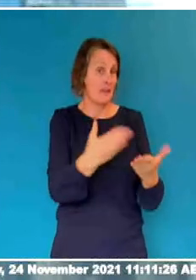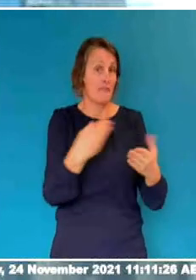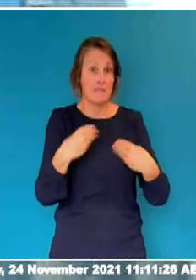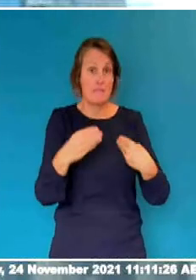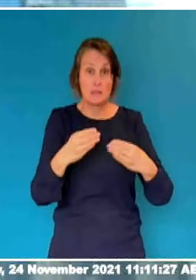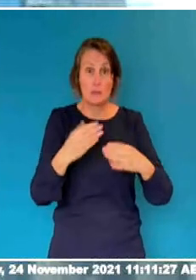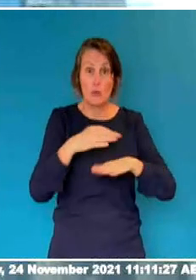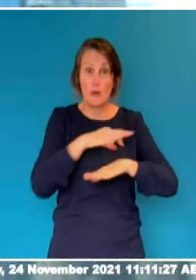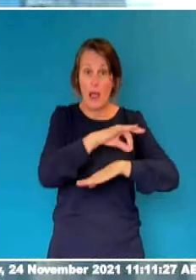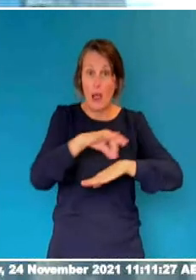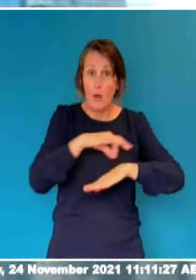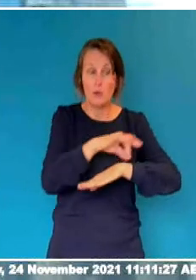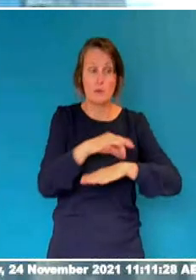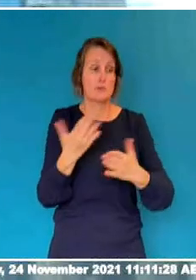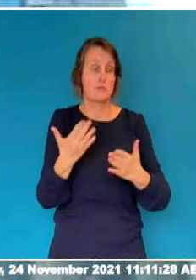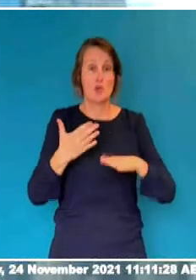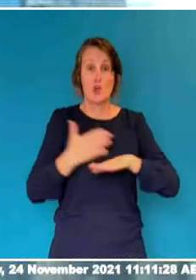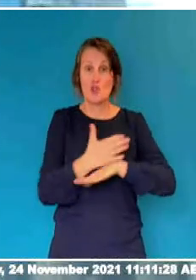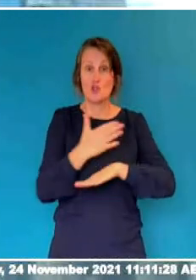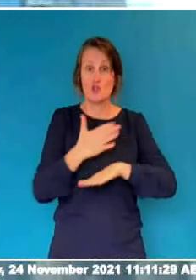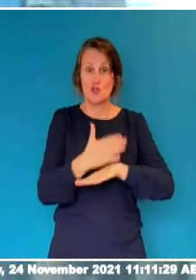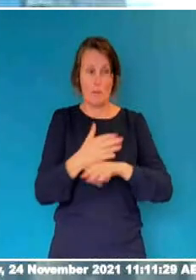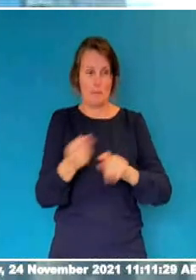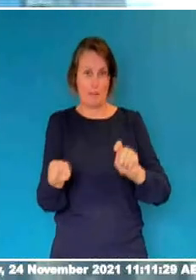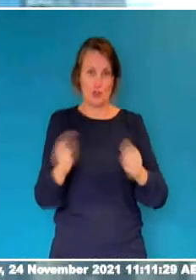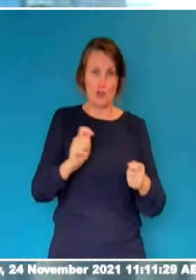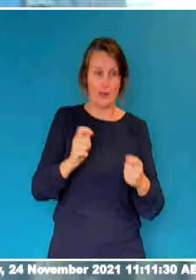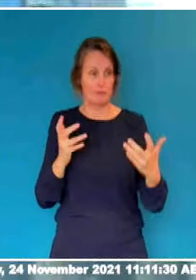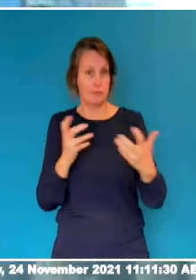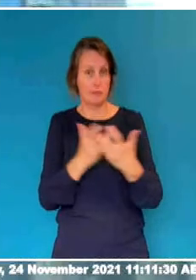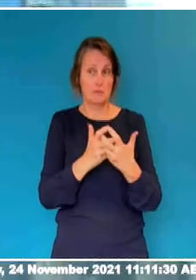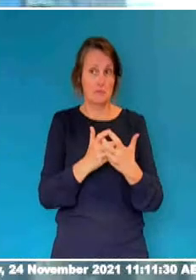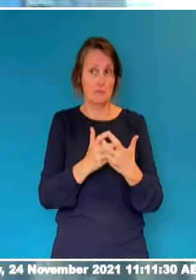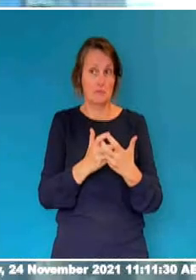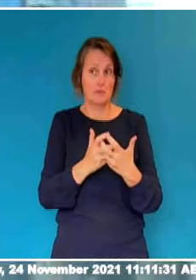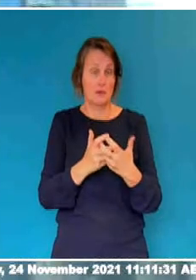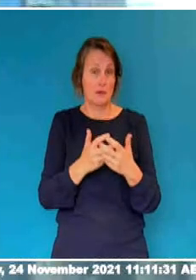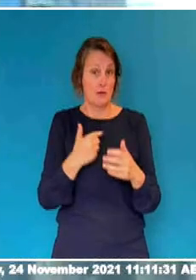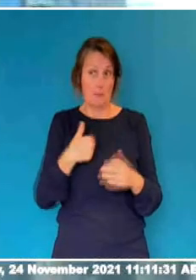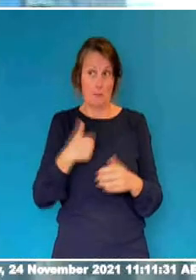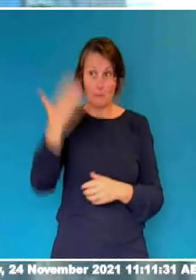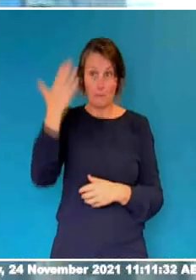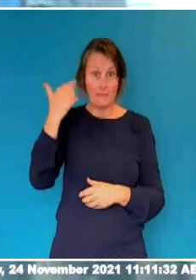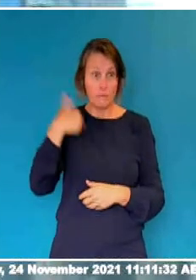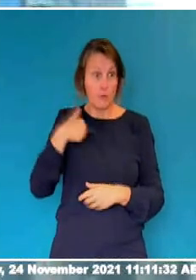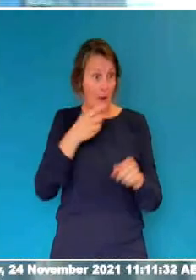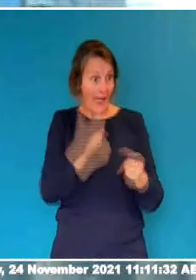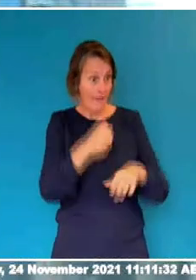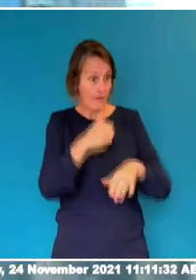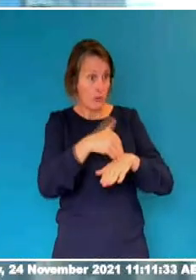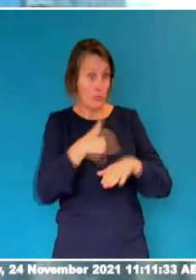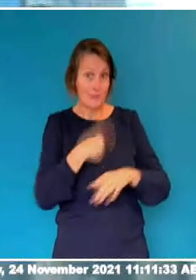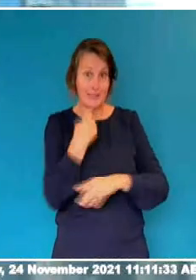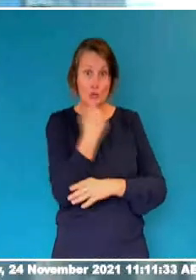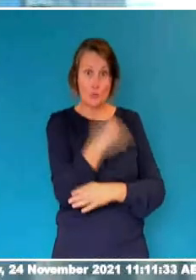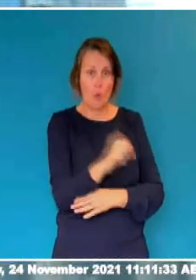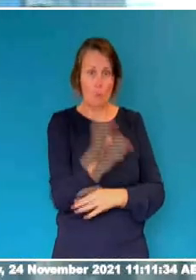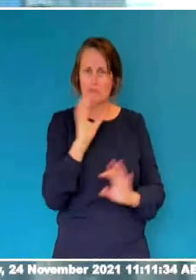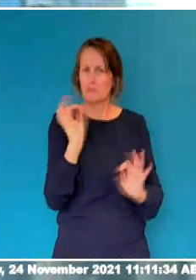And I'm not aware of any cases where we haven't accommodated requests. Thank you very much. I have no further questions for the panel.